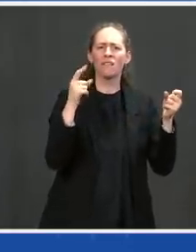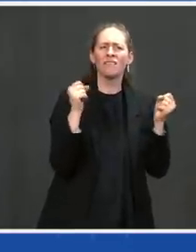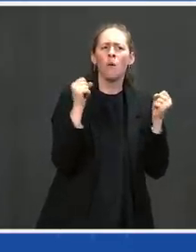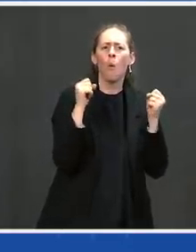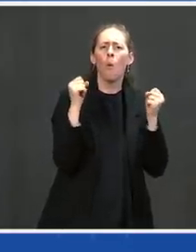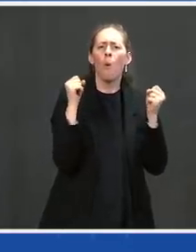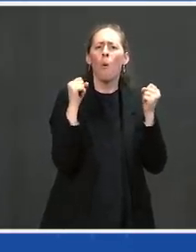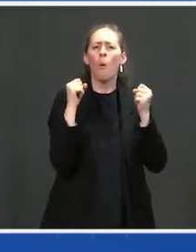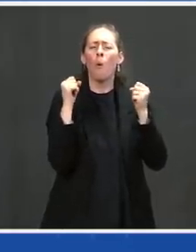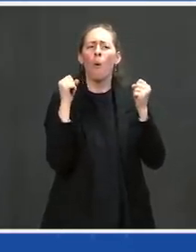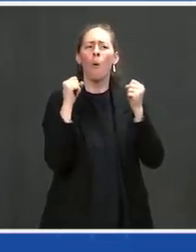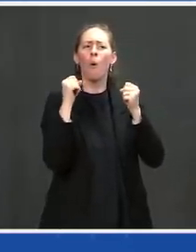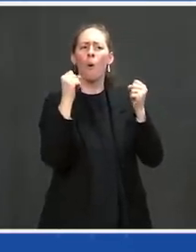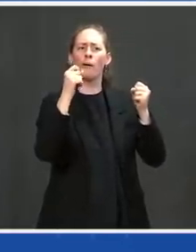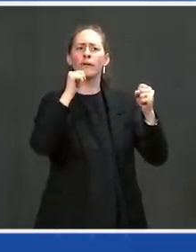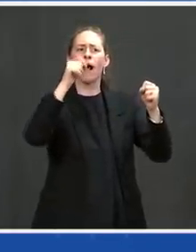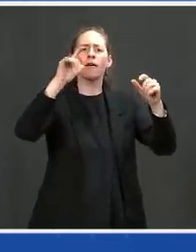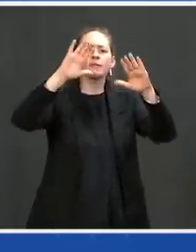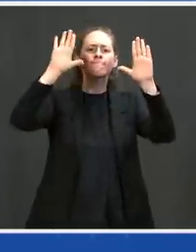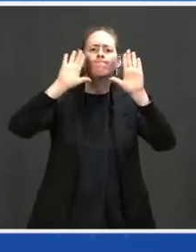that are so porous and the connections?